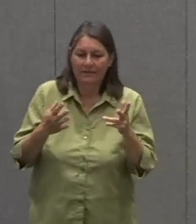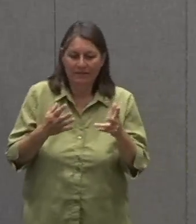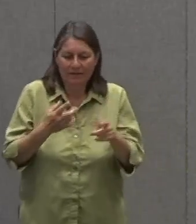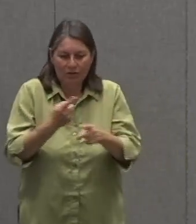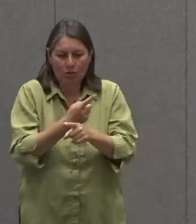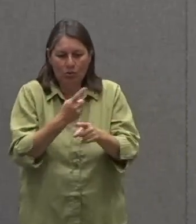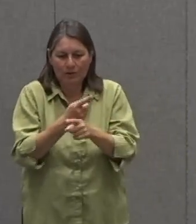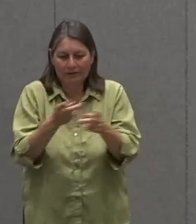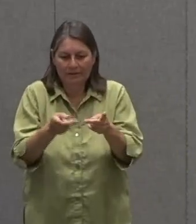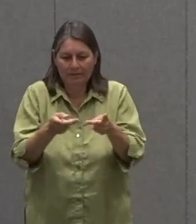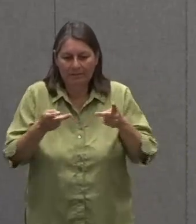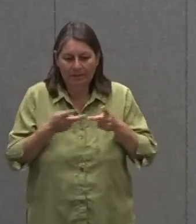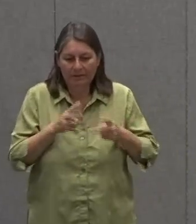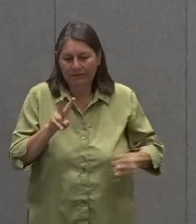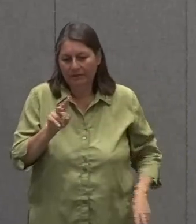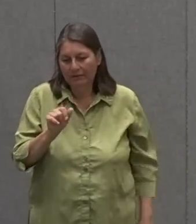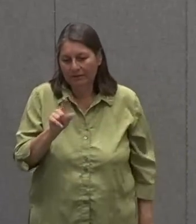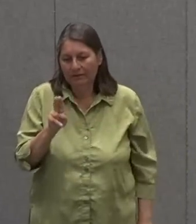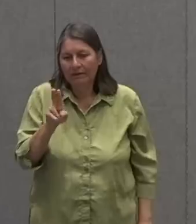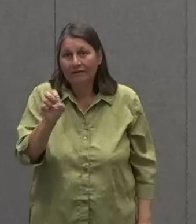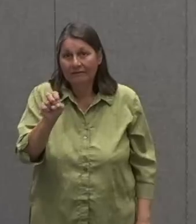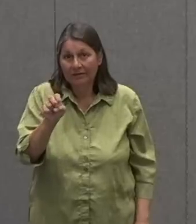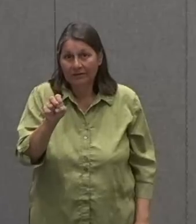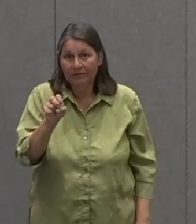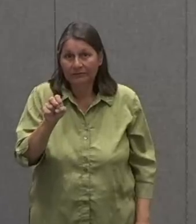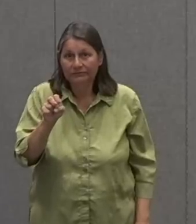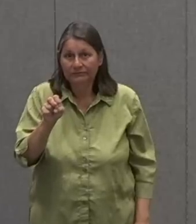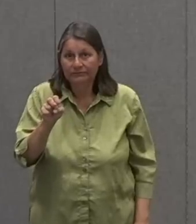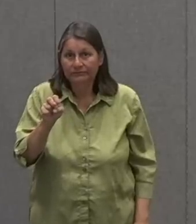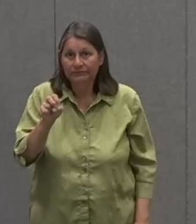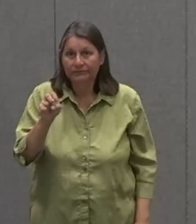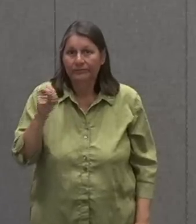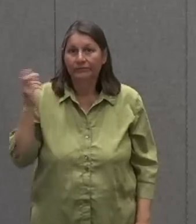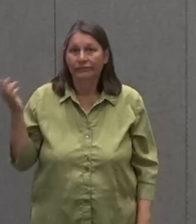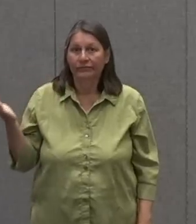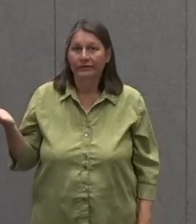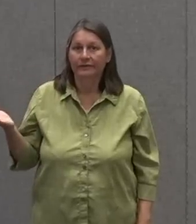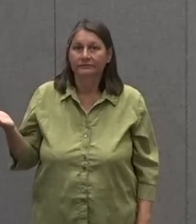So we really would have 40, four tens, right?